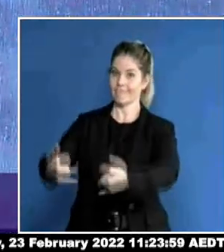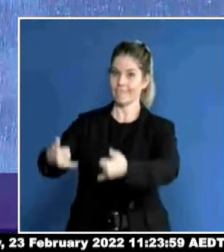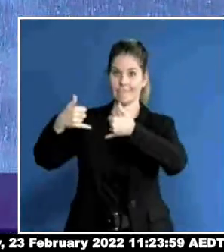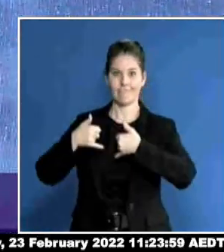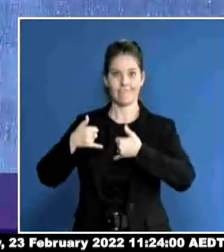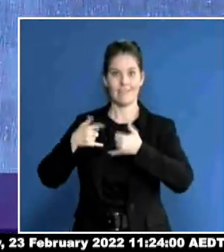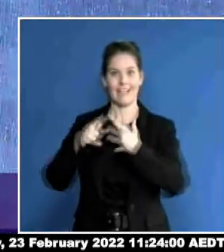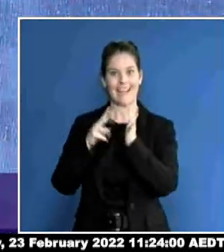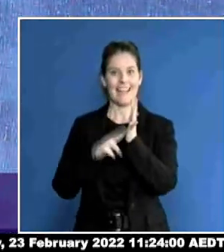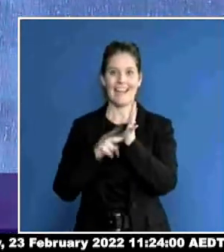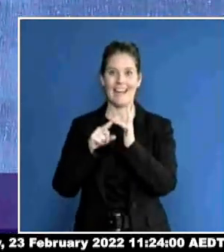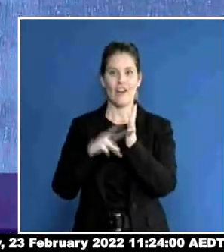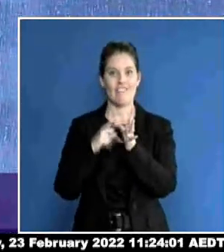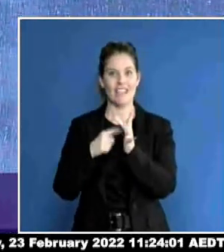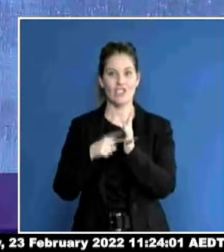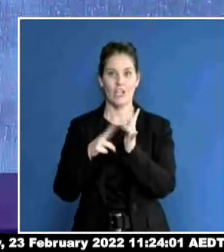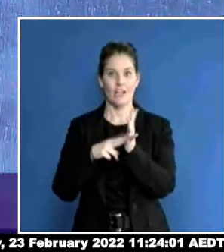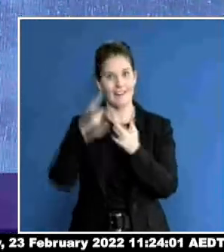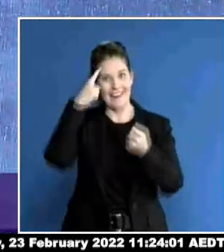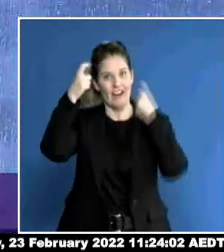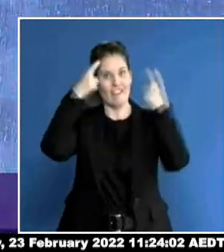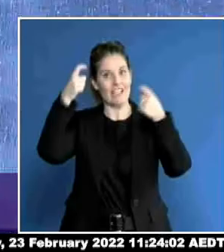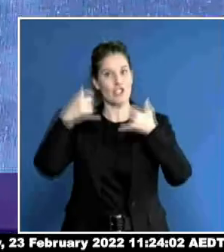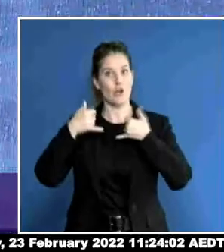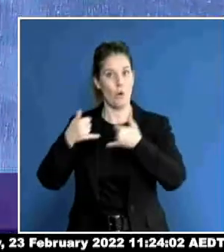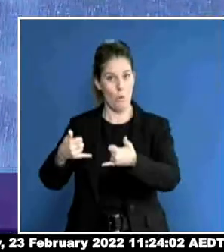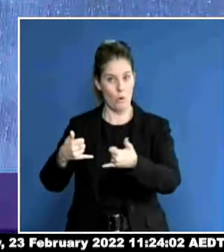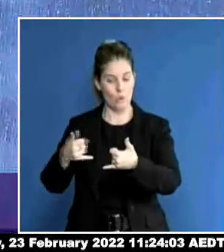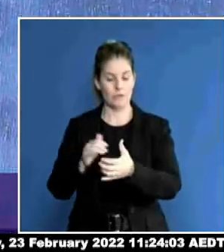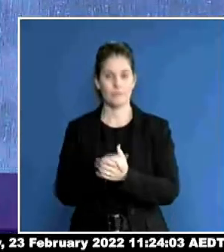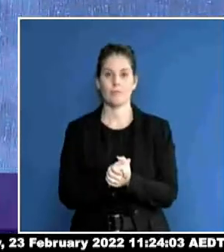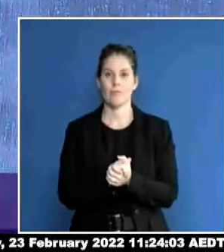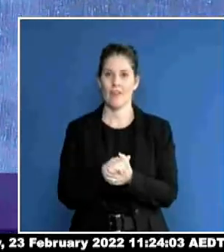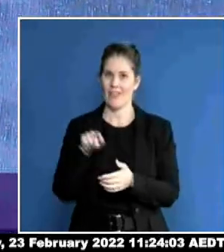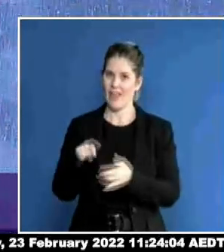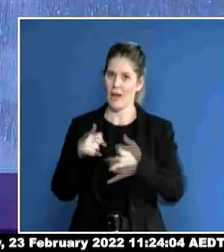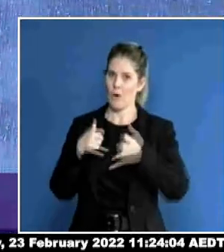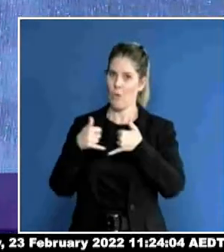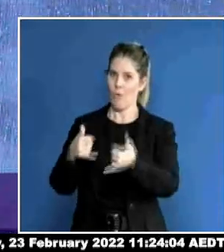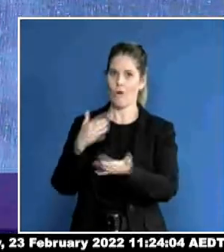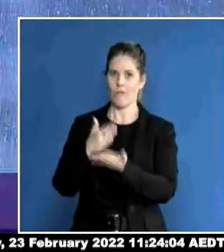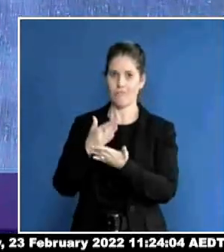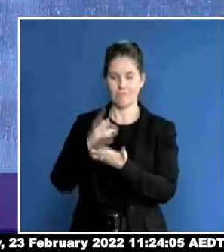Institute, an award which recognises people who work outside the box for developing new